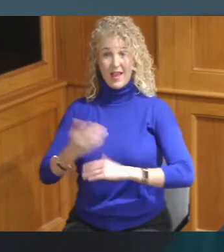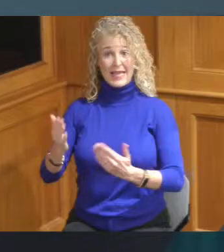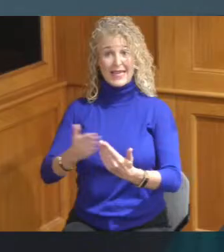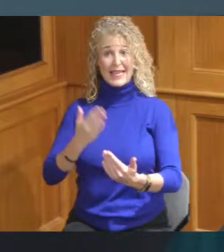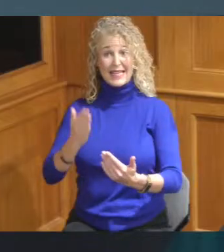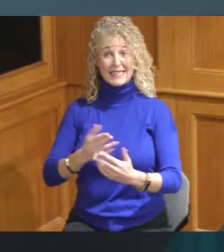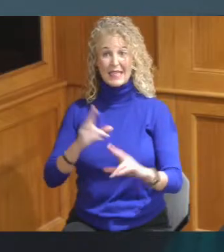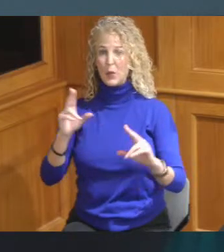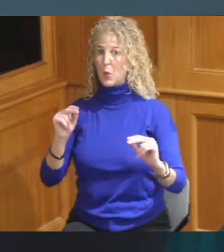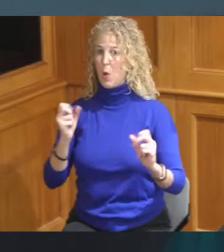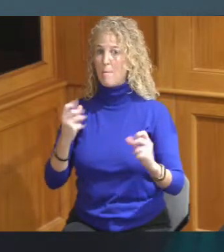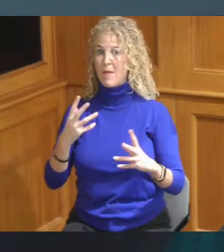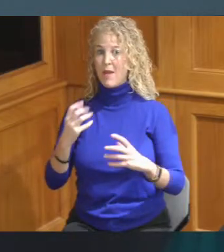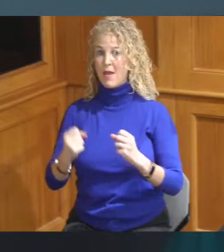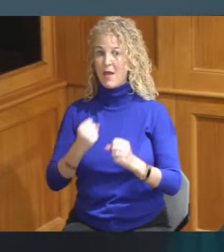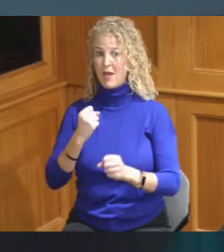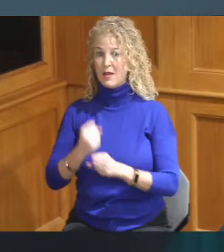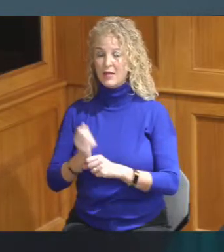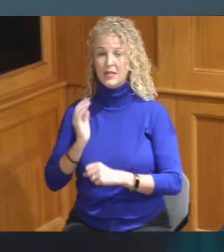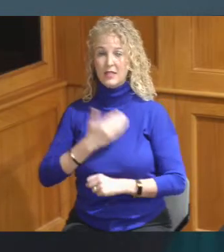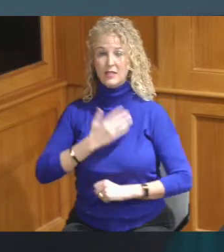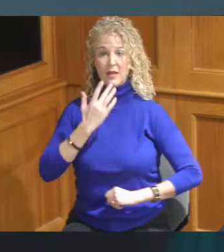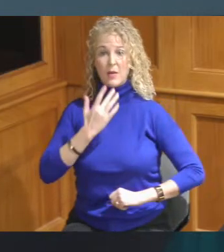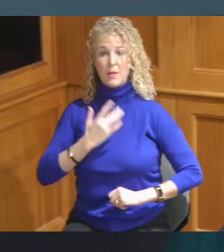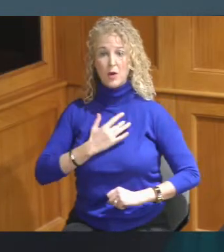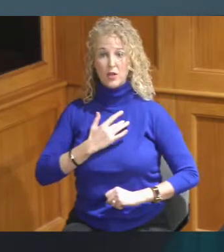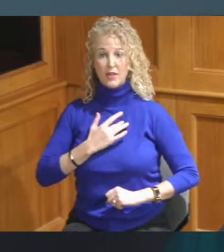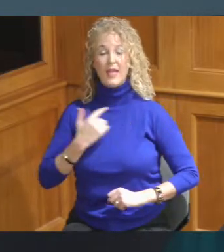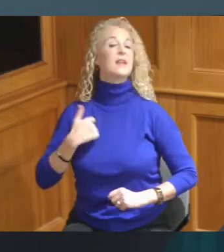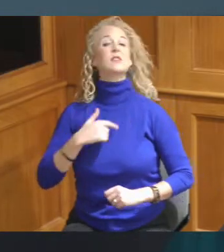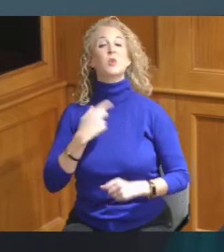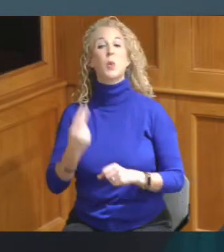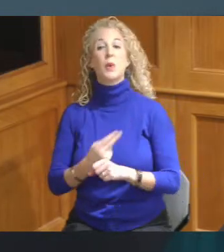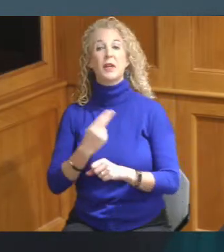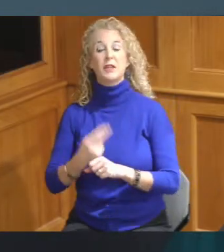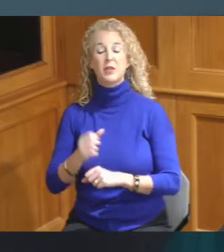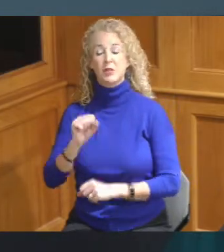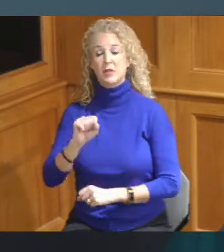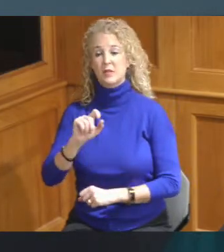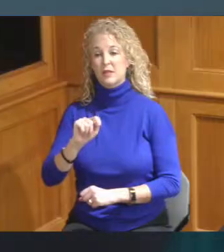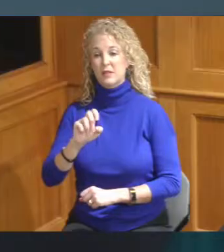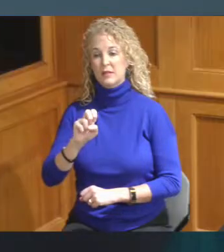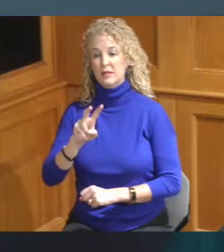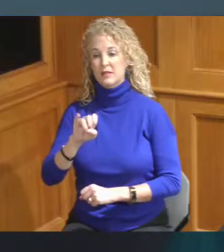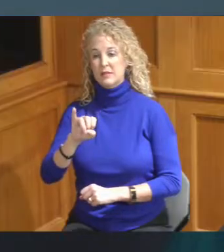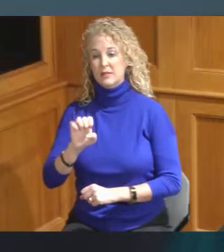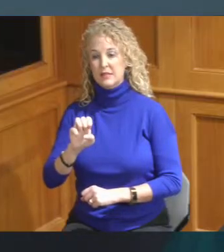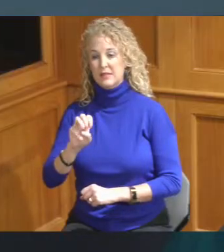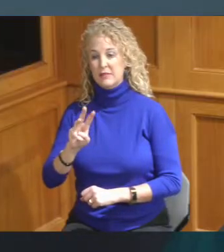Many of us on our birthdays, we play Stevie Wonder for our own birthday, but the song was written